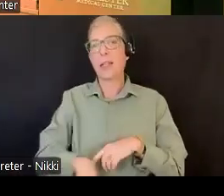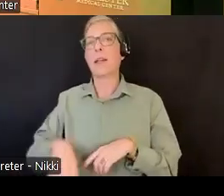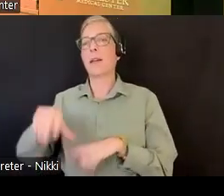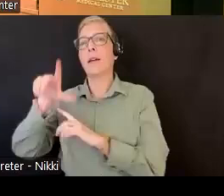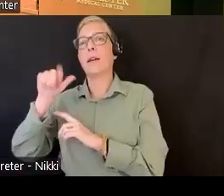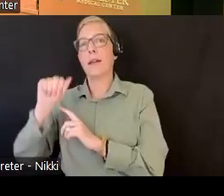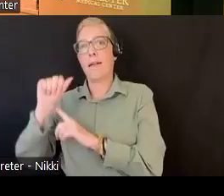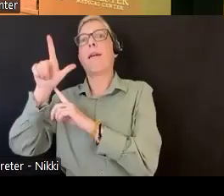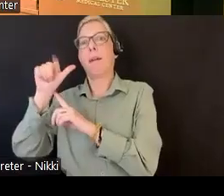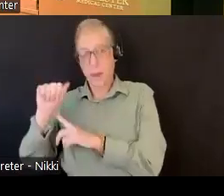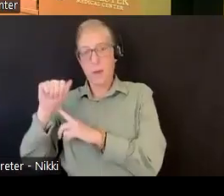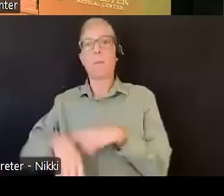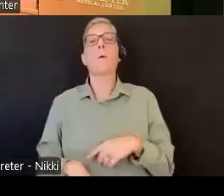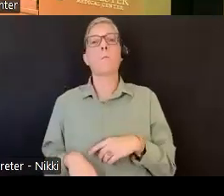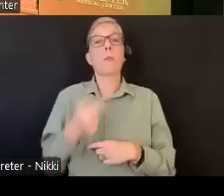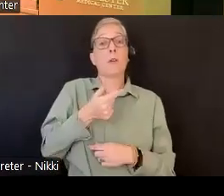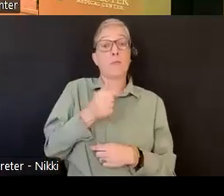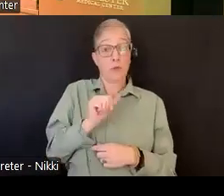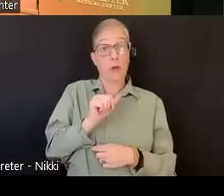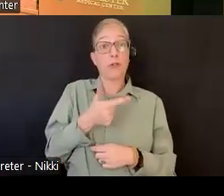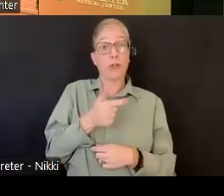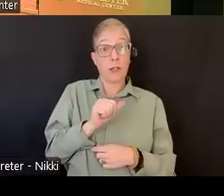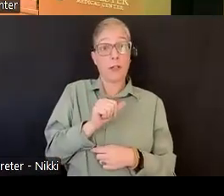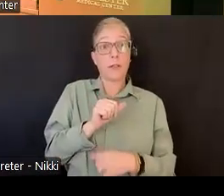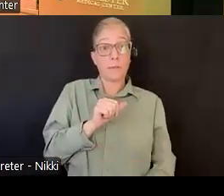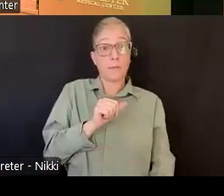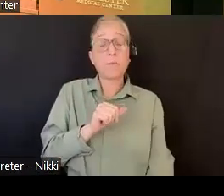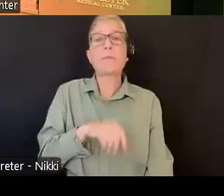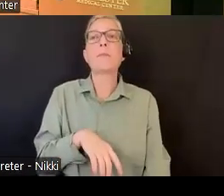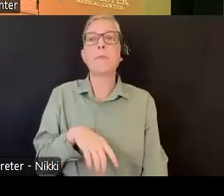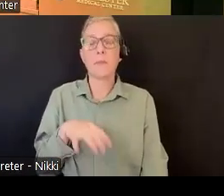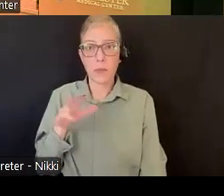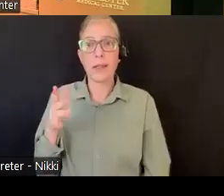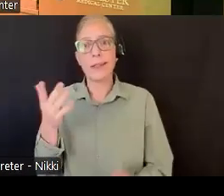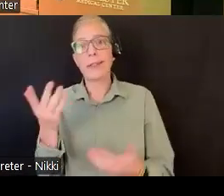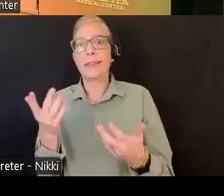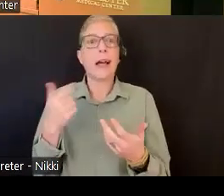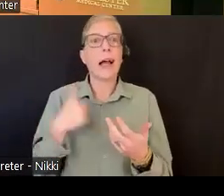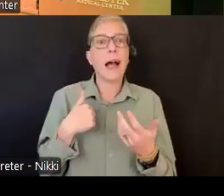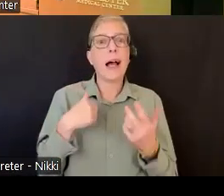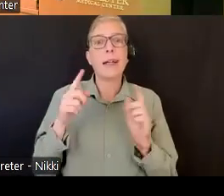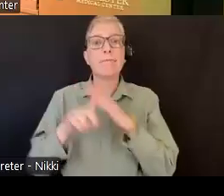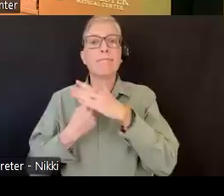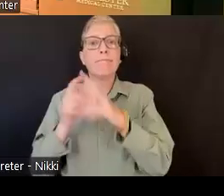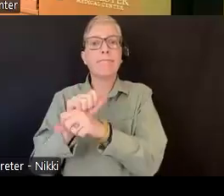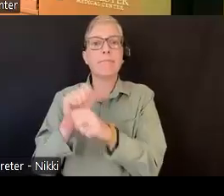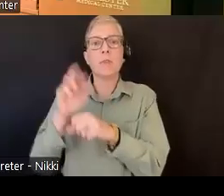ended up getting a job at Rice Hospital. So big quintessential state psychiatric hospital and was